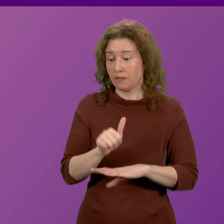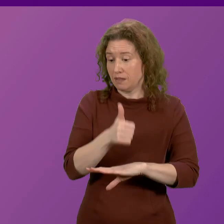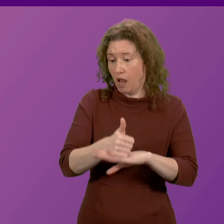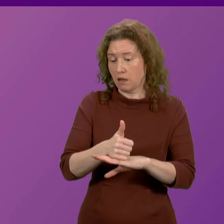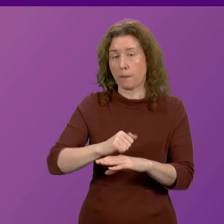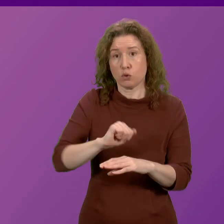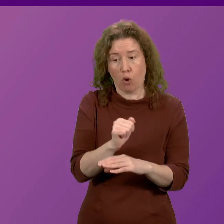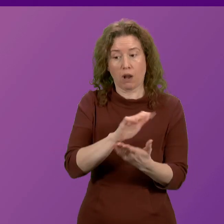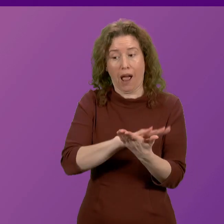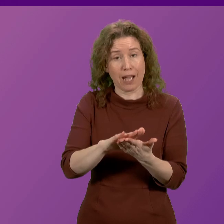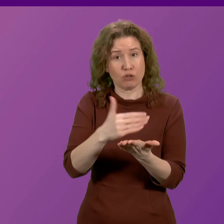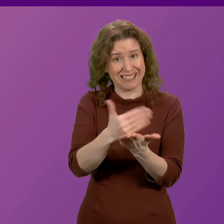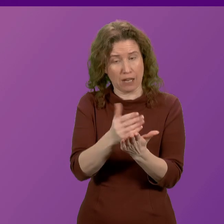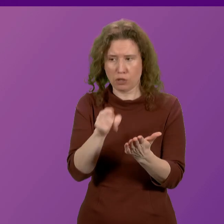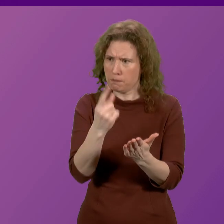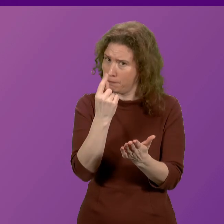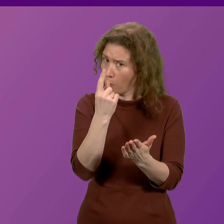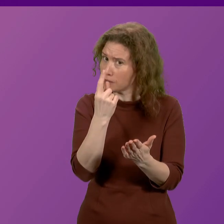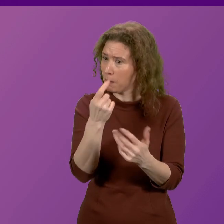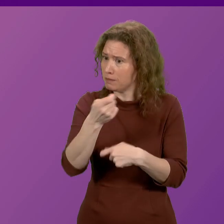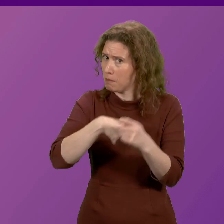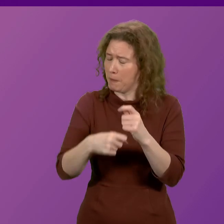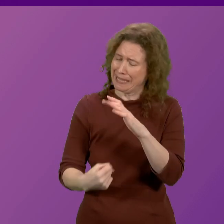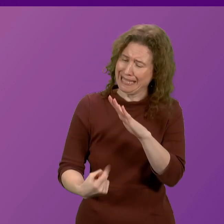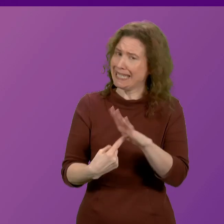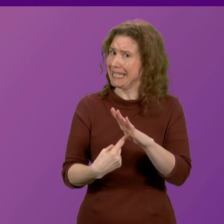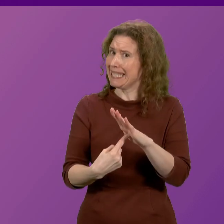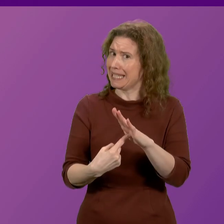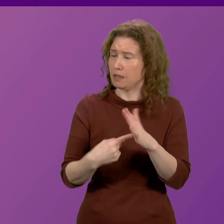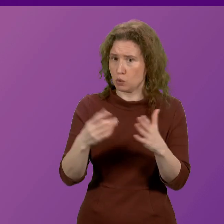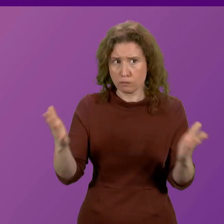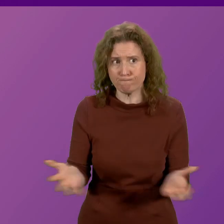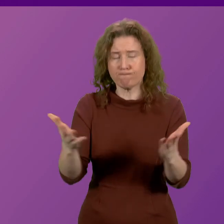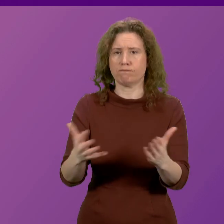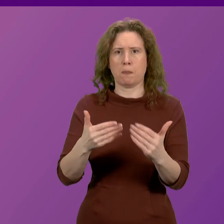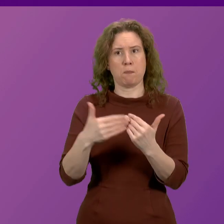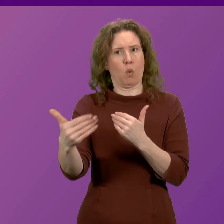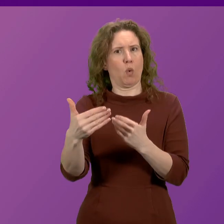hydrogen sector has the potential to become a key driver of green growth and prosperity,